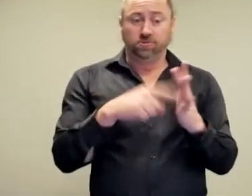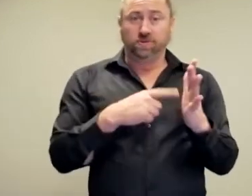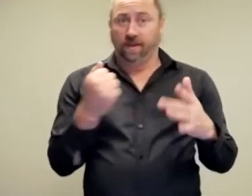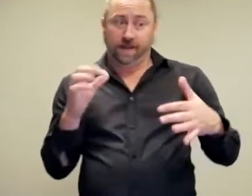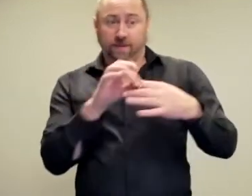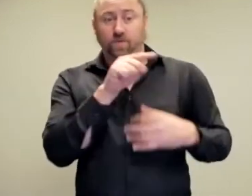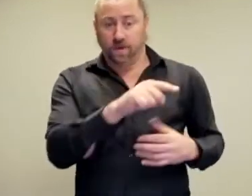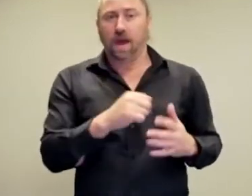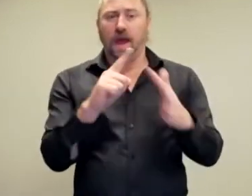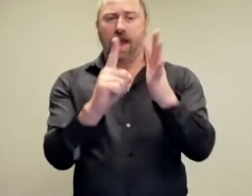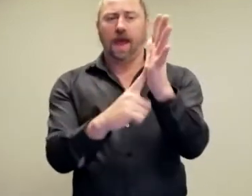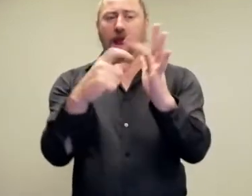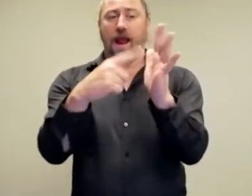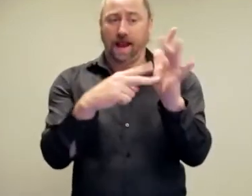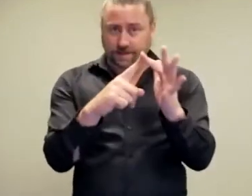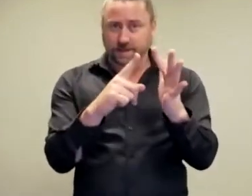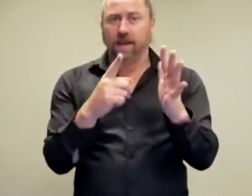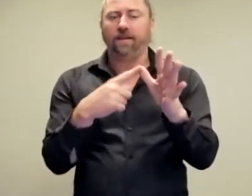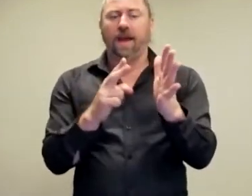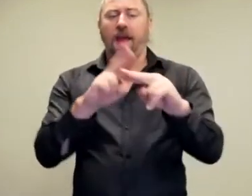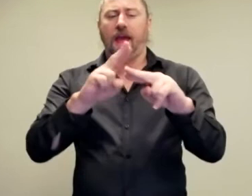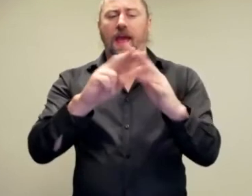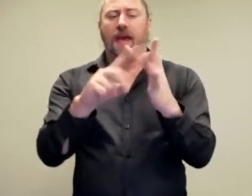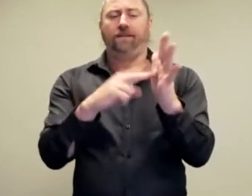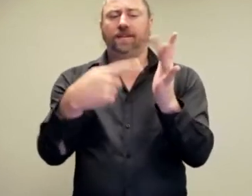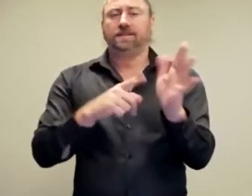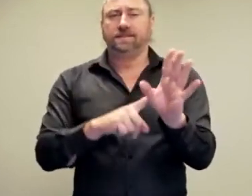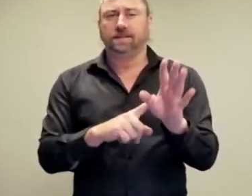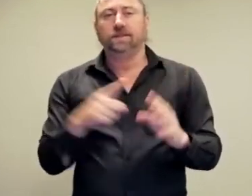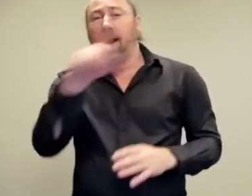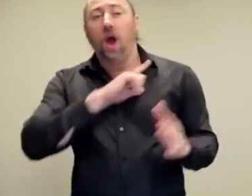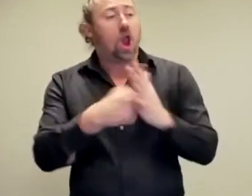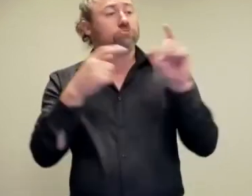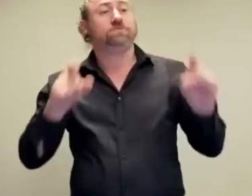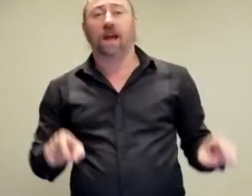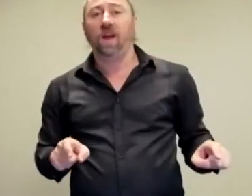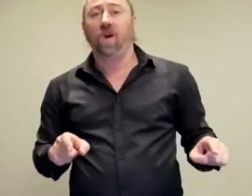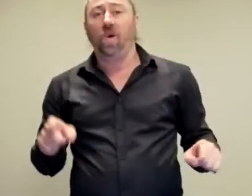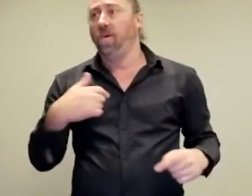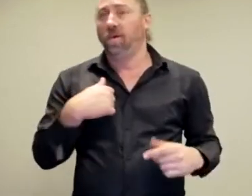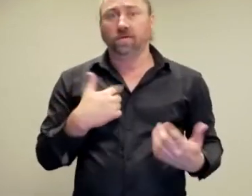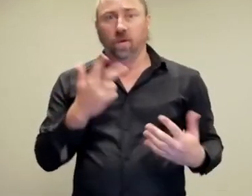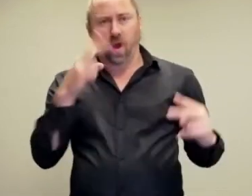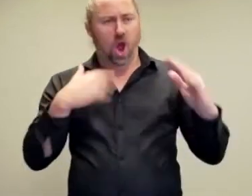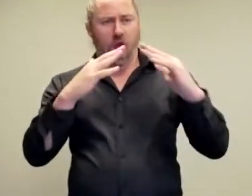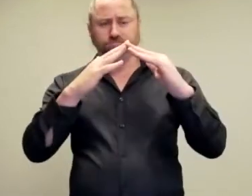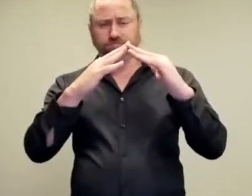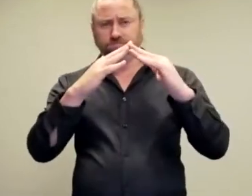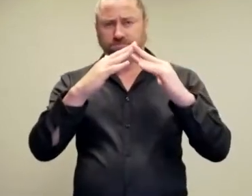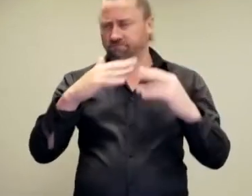Elective Affinities. During lockdown, we all had time to tackle the order of our homes. I sorted through a collection of